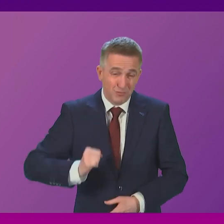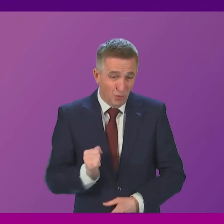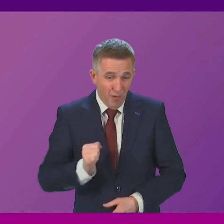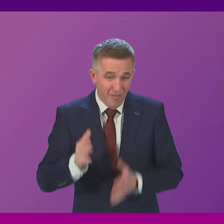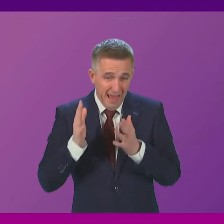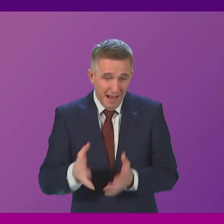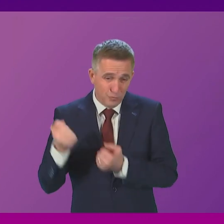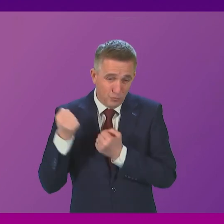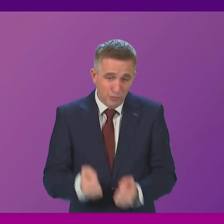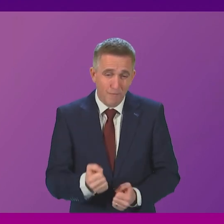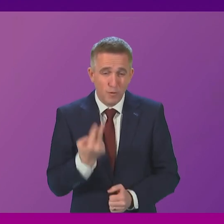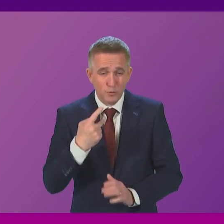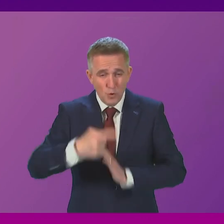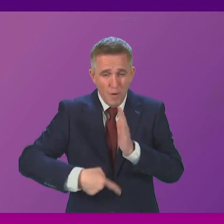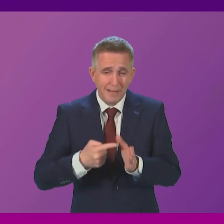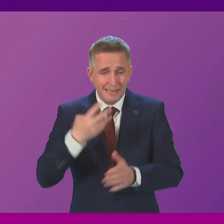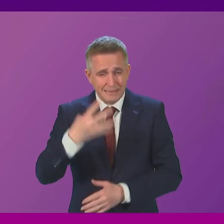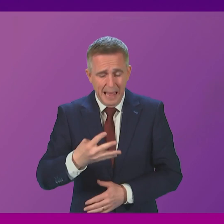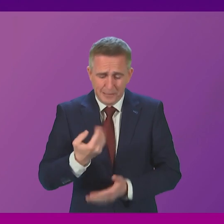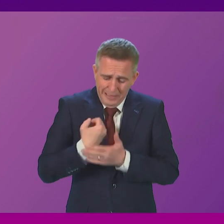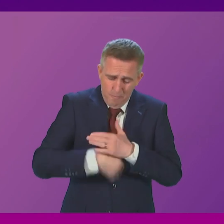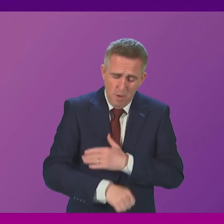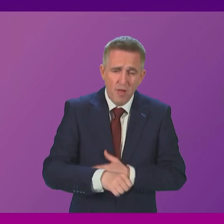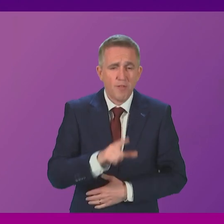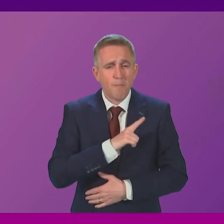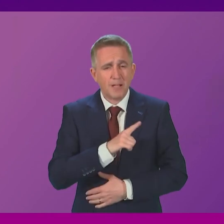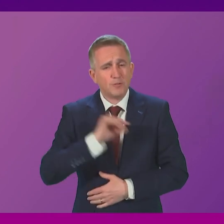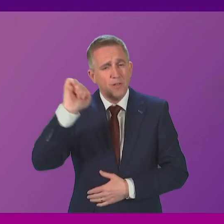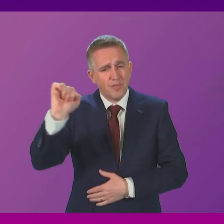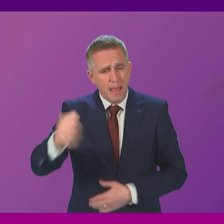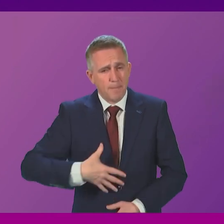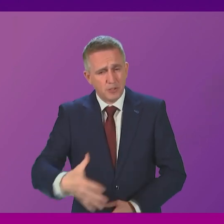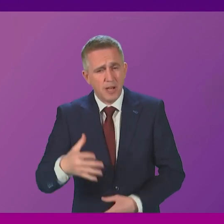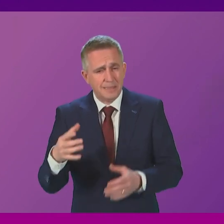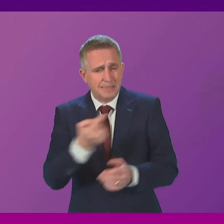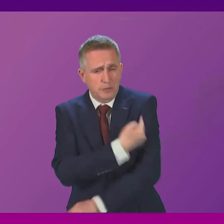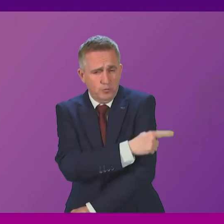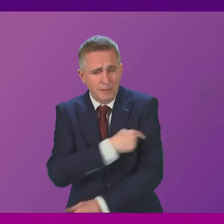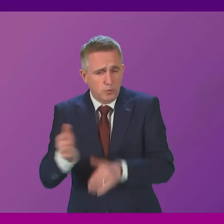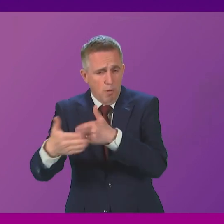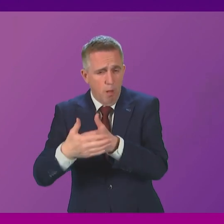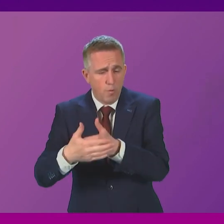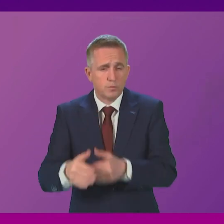the treacherous A9 to give birth; about how we can lift attainment in our schools through